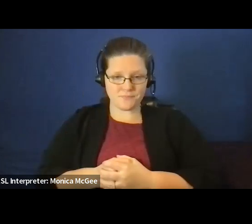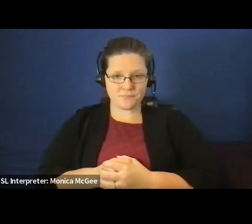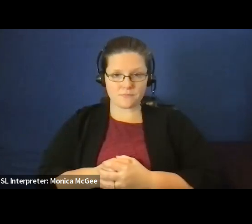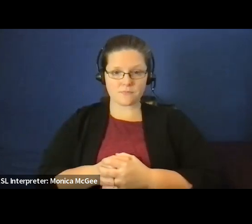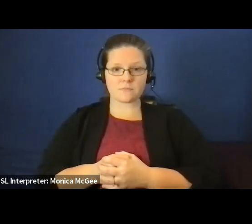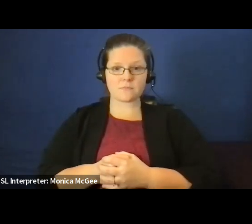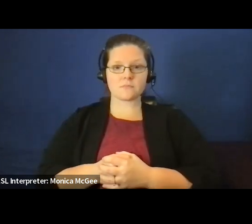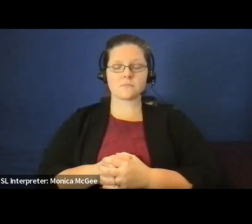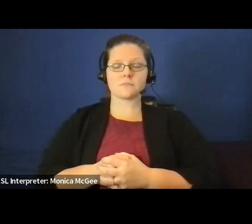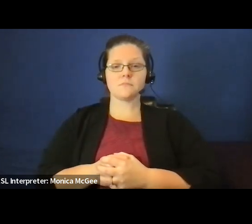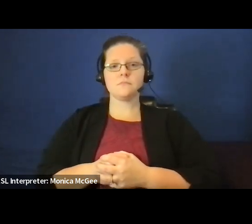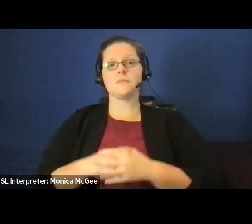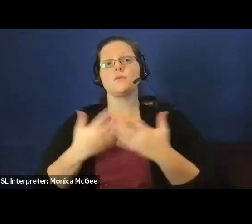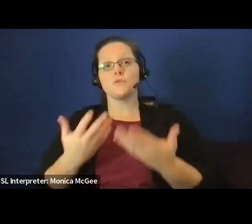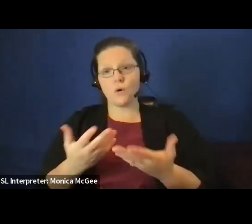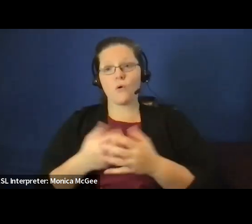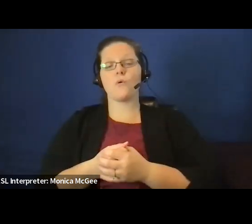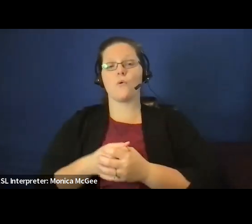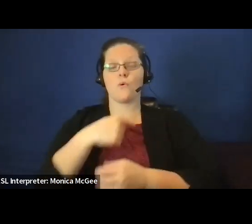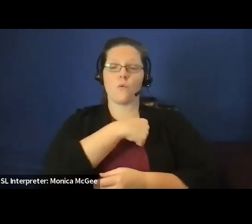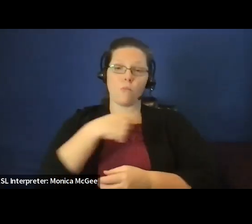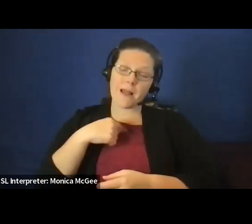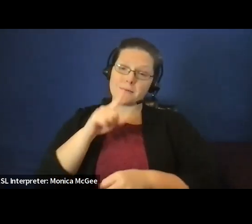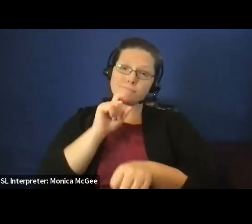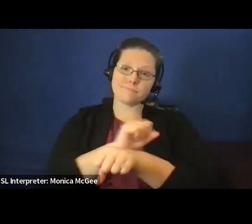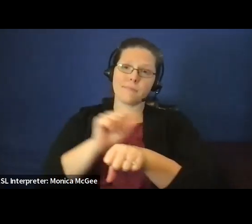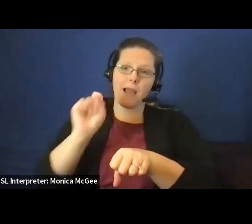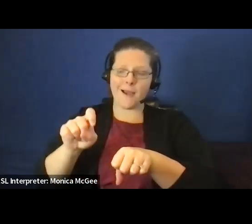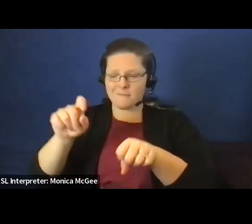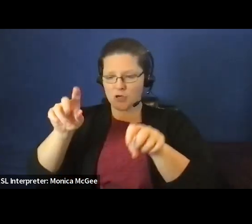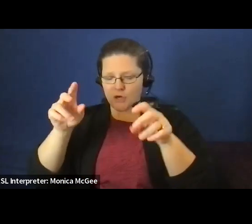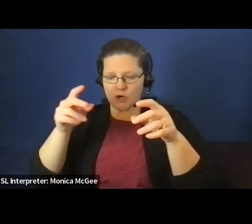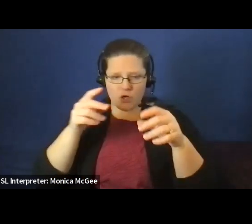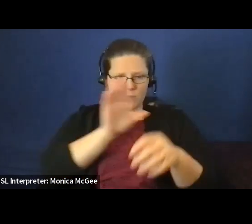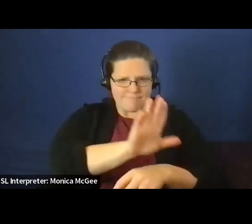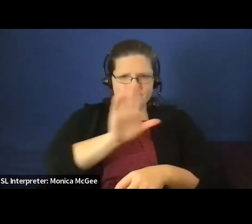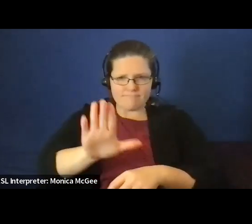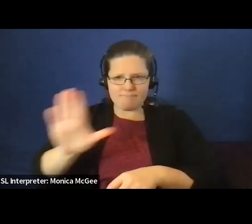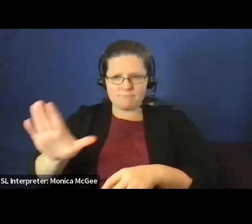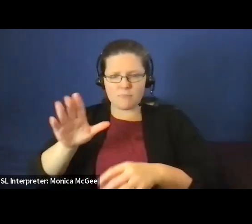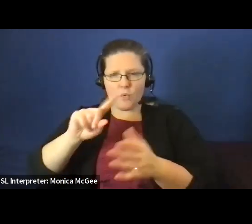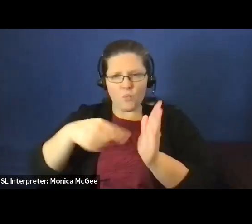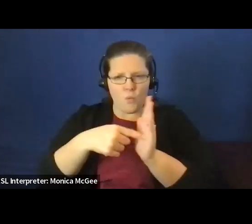in covering 65 counties in the state.